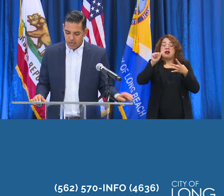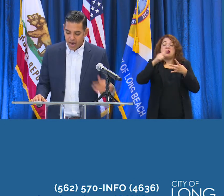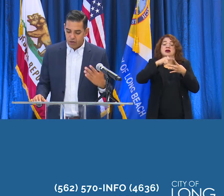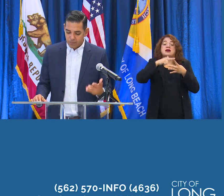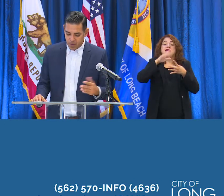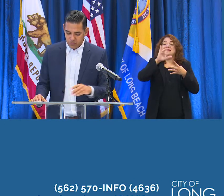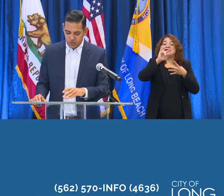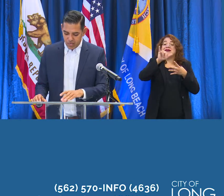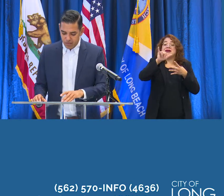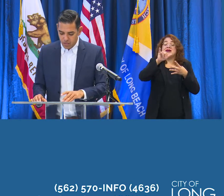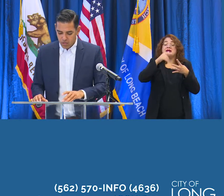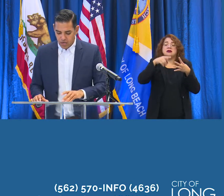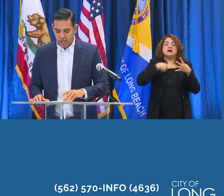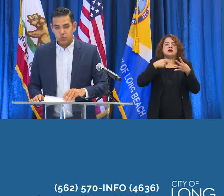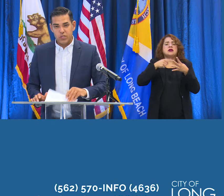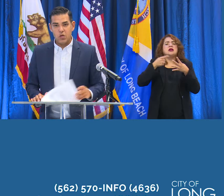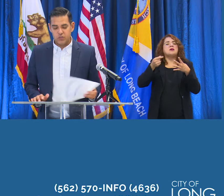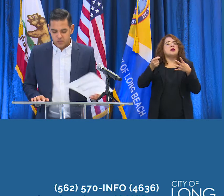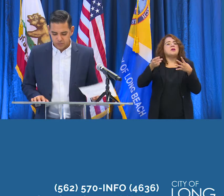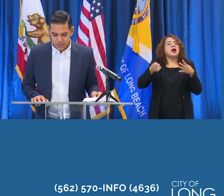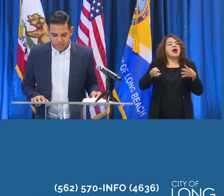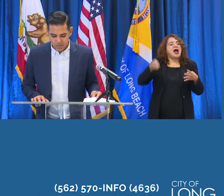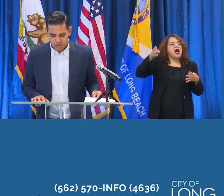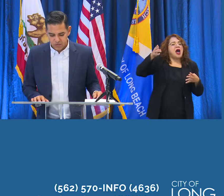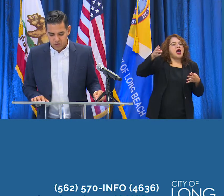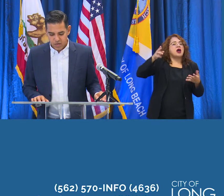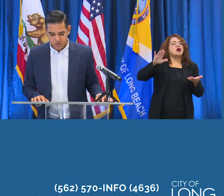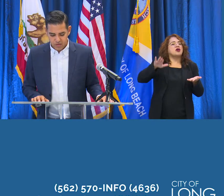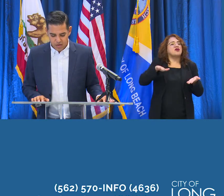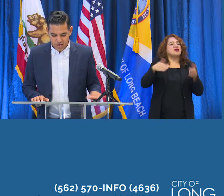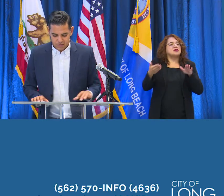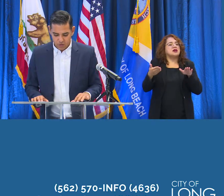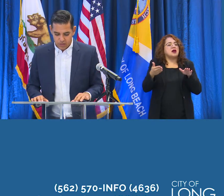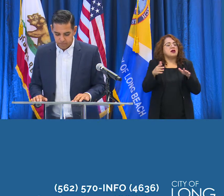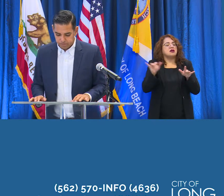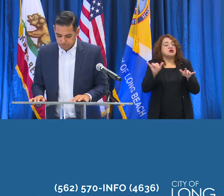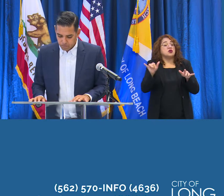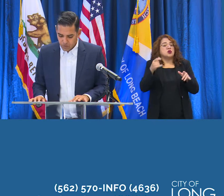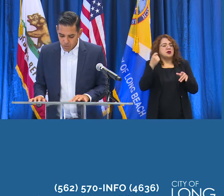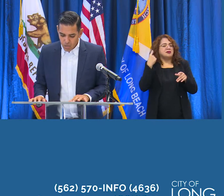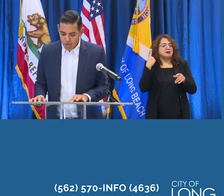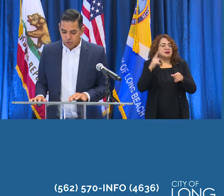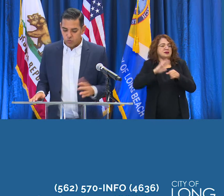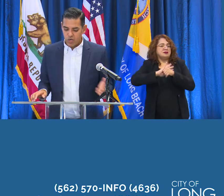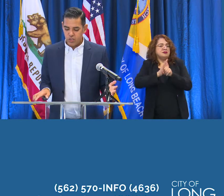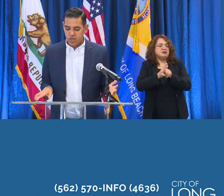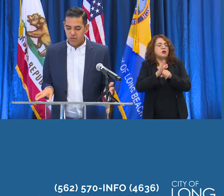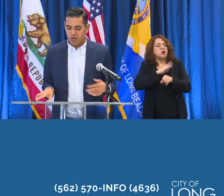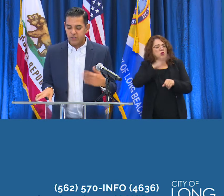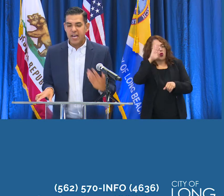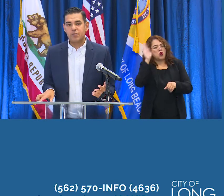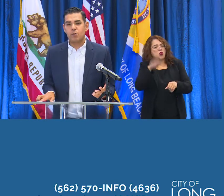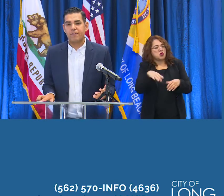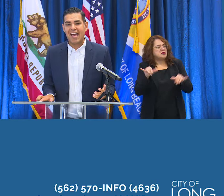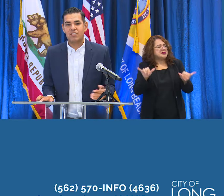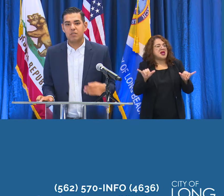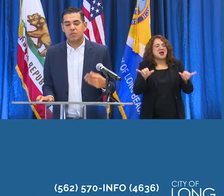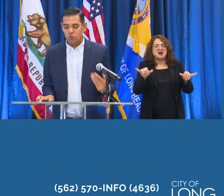higher compared to the State, as we know since this pandemic has started. I also want to share that in our dashboard, we've added some new